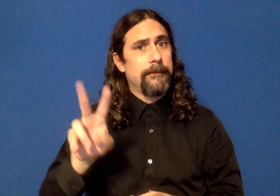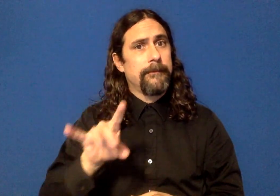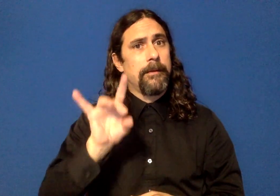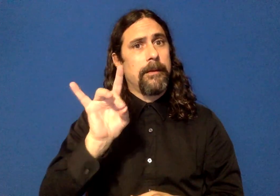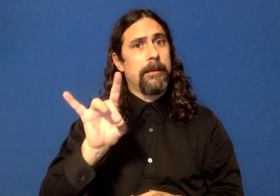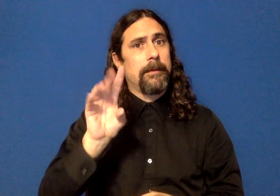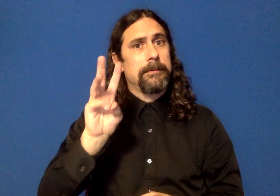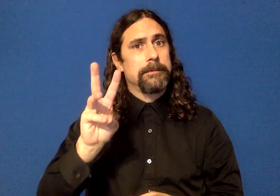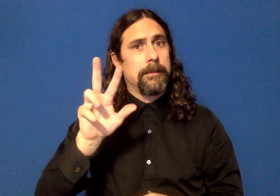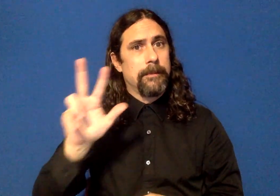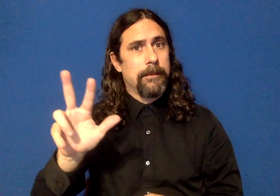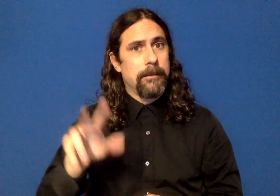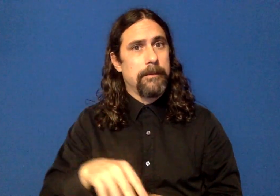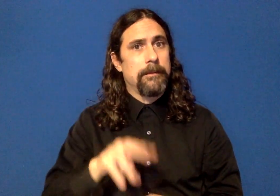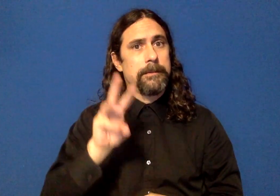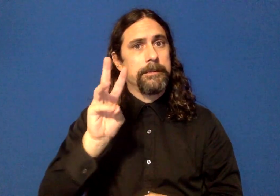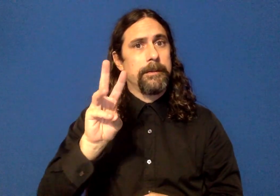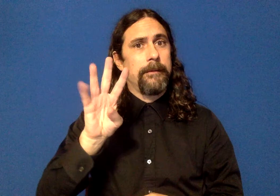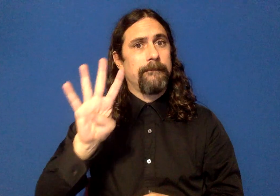and accessibility@hpd.nyc.gov.